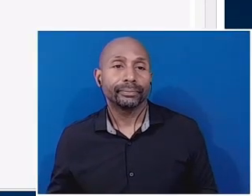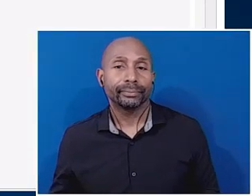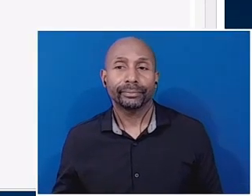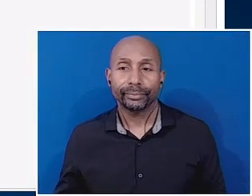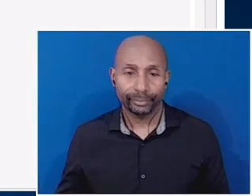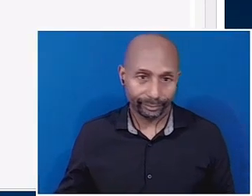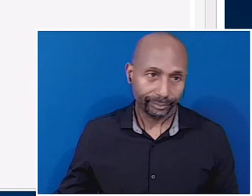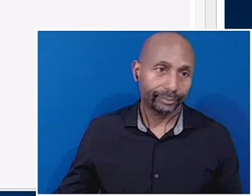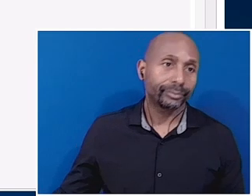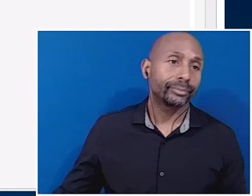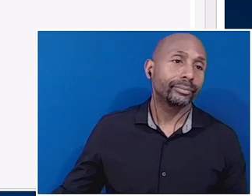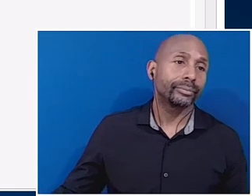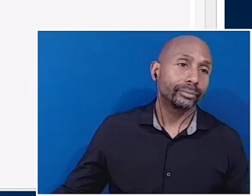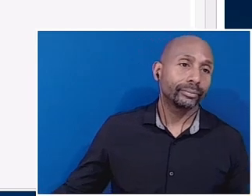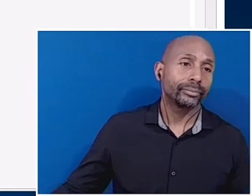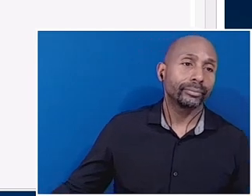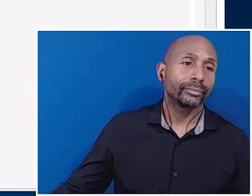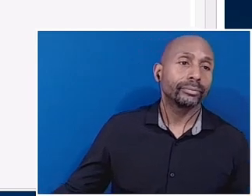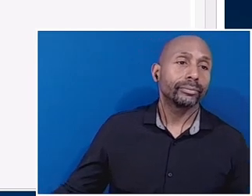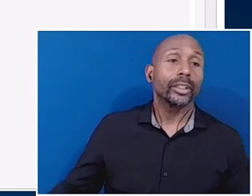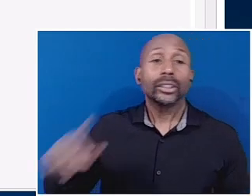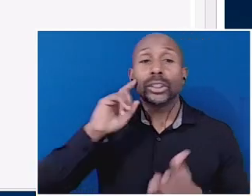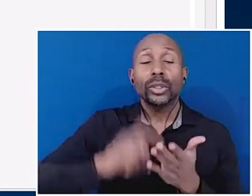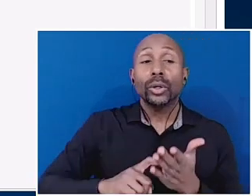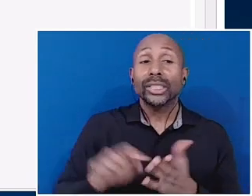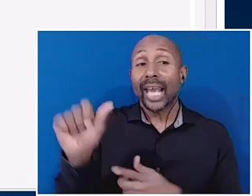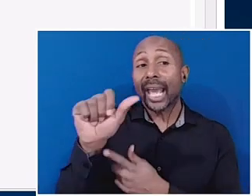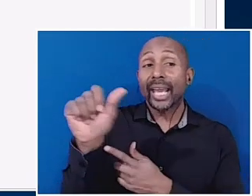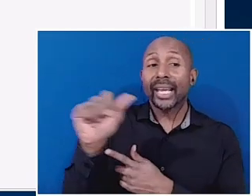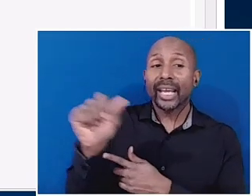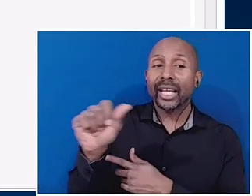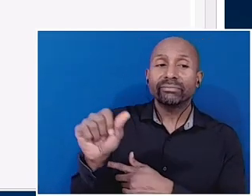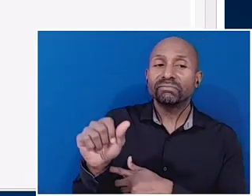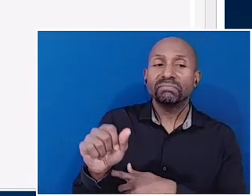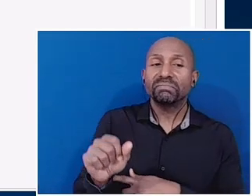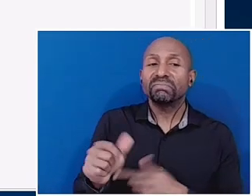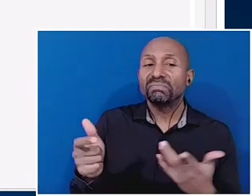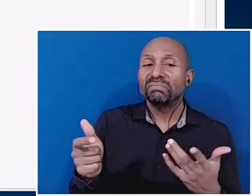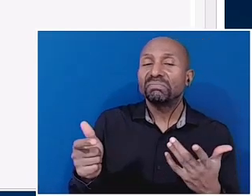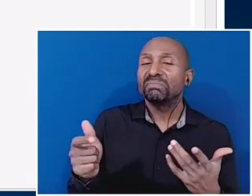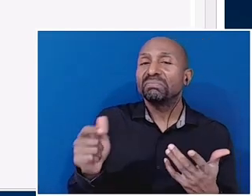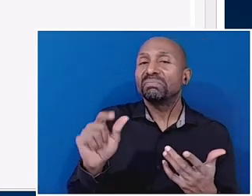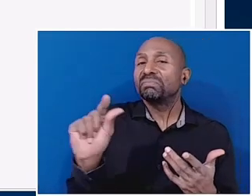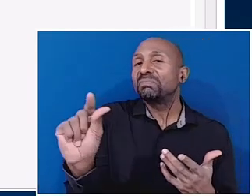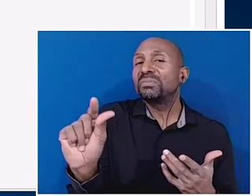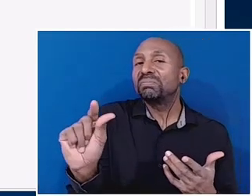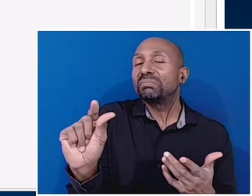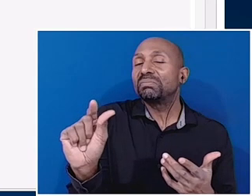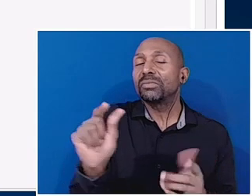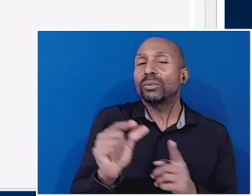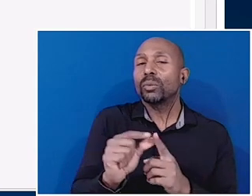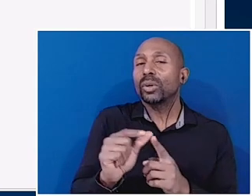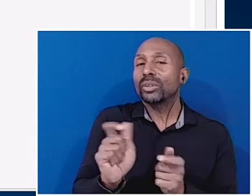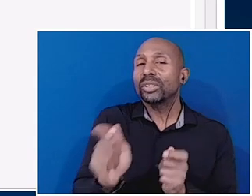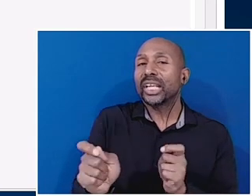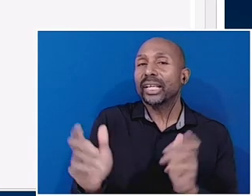there and maybe we make comment on down